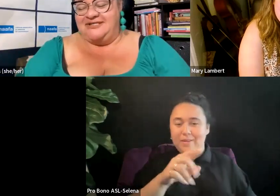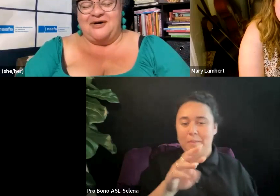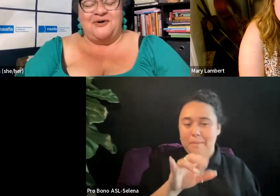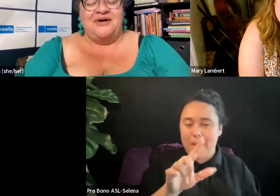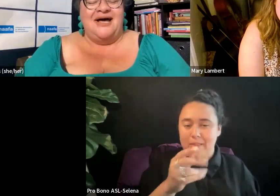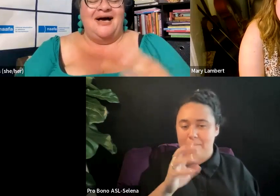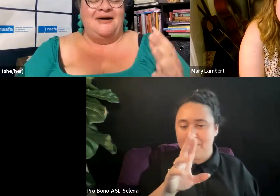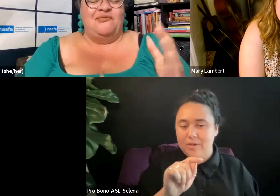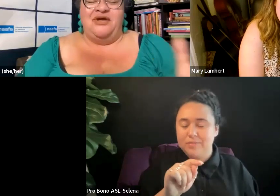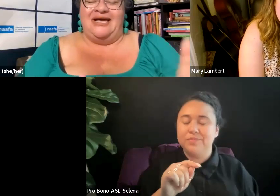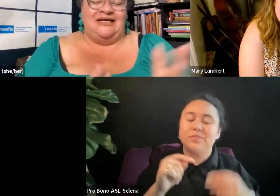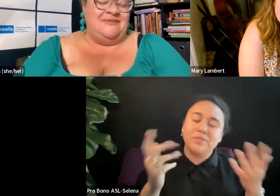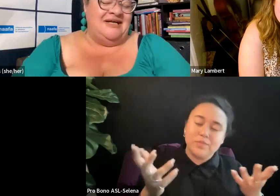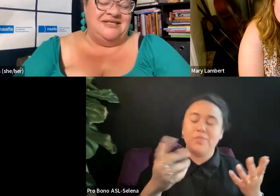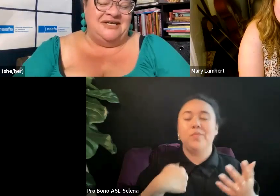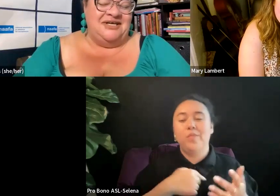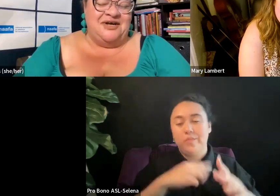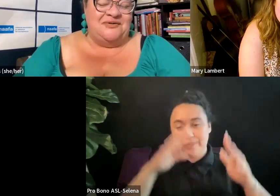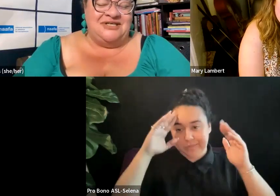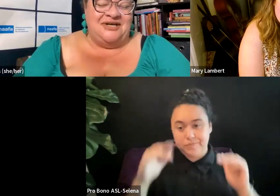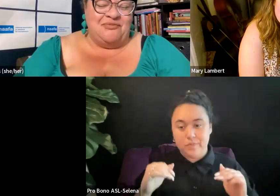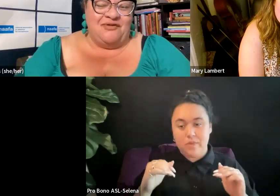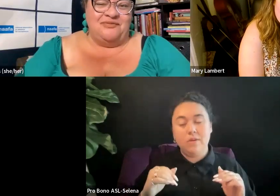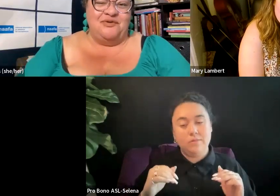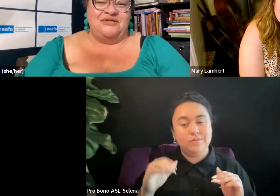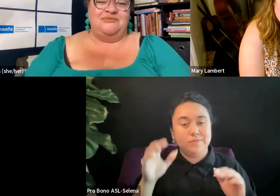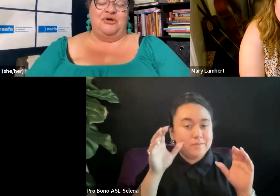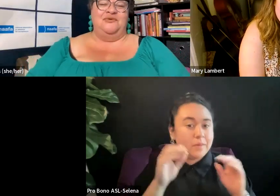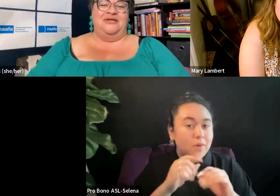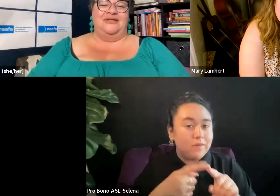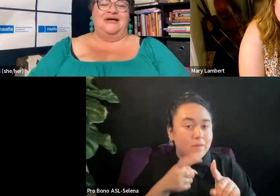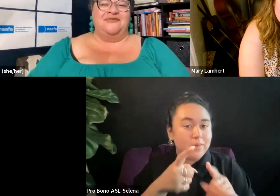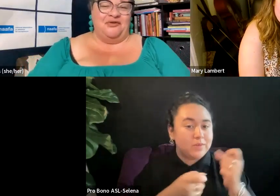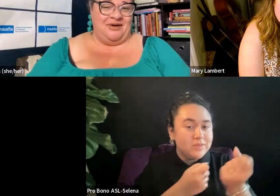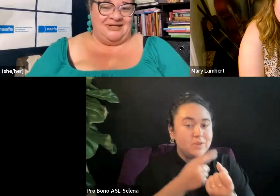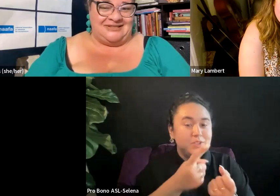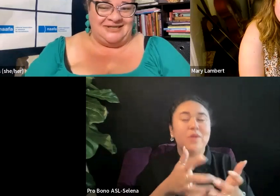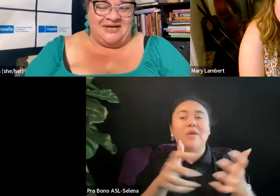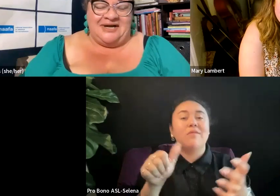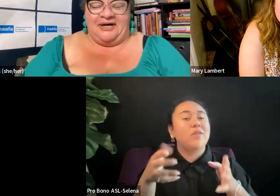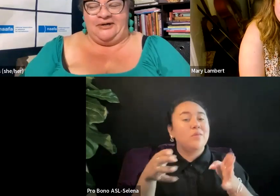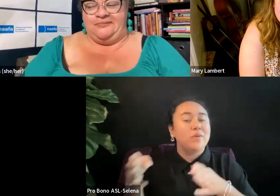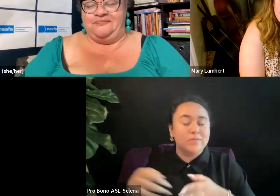So we expect to hear more from you and support you in lots of other ways.